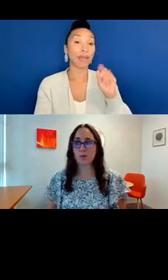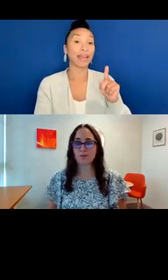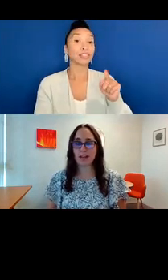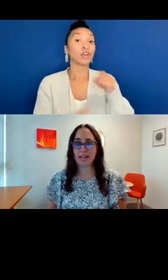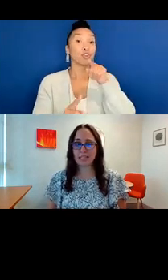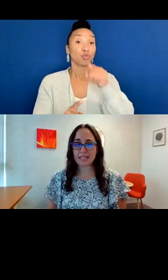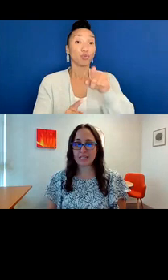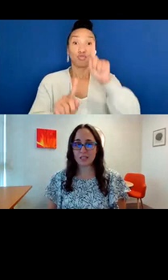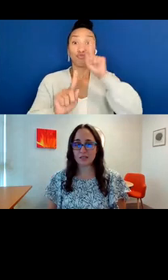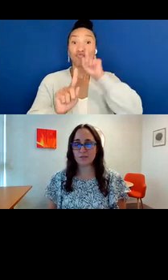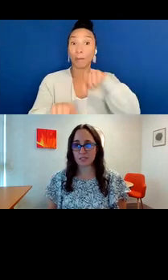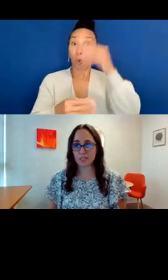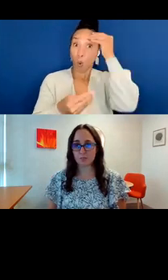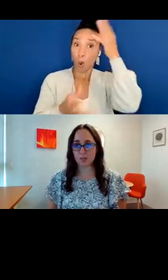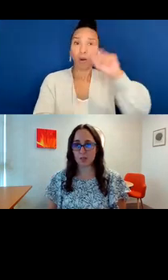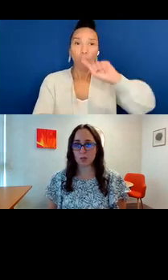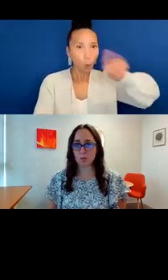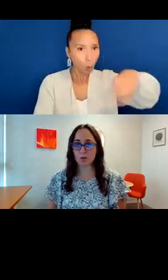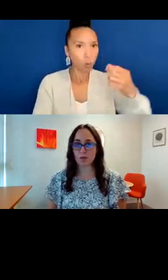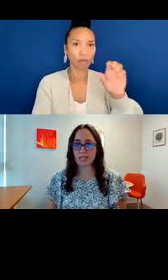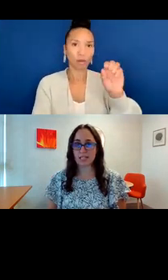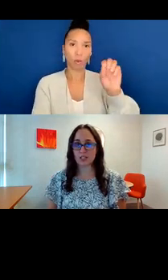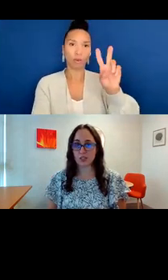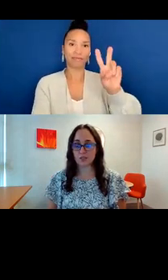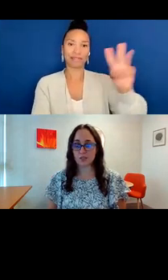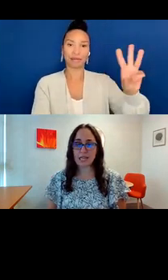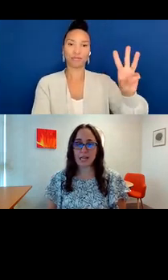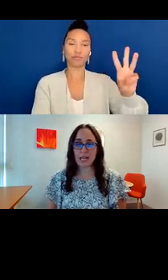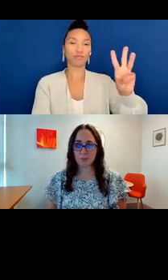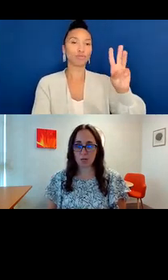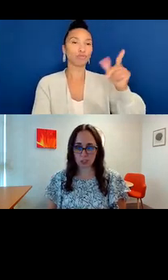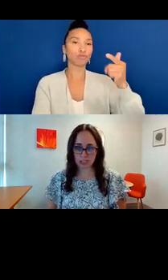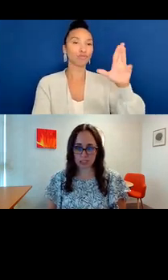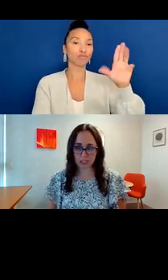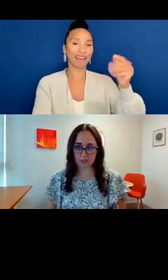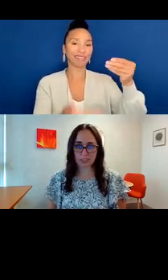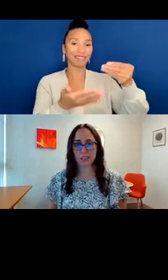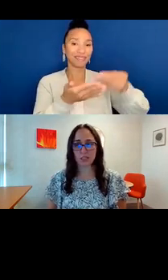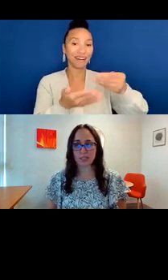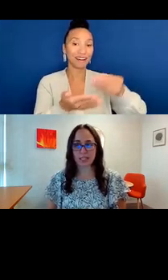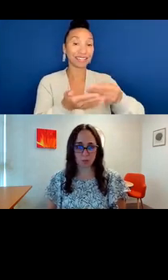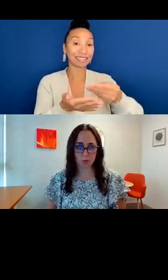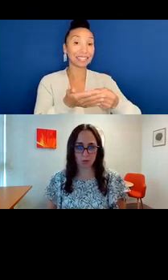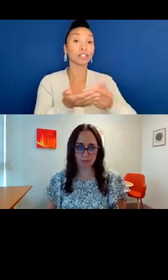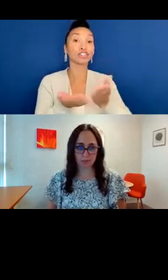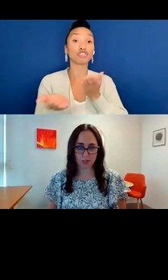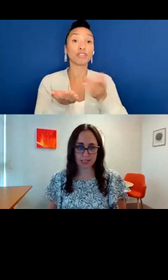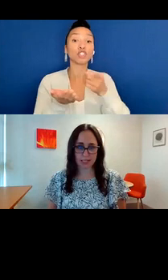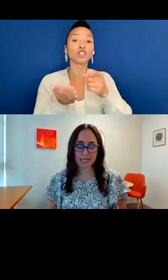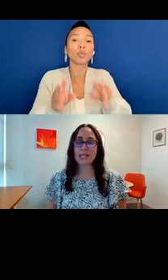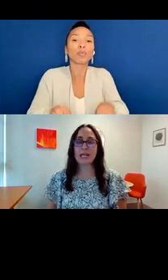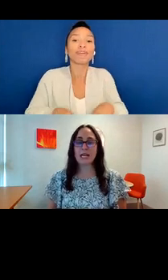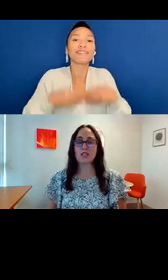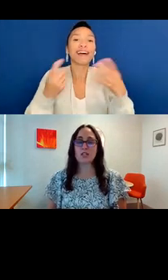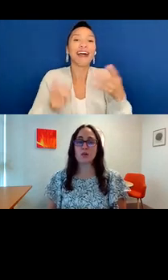that were provided to victims who were reported as served and partially served during that reporting period.